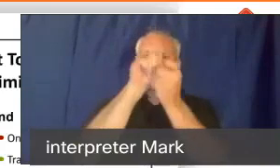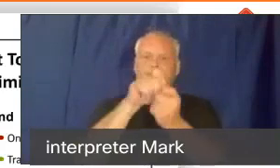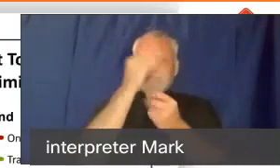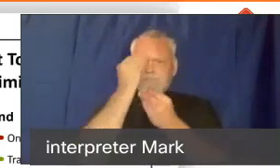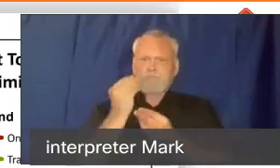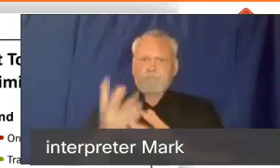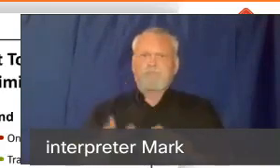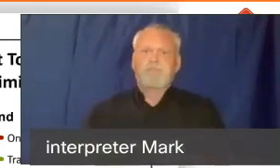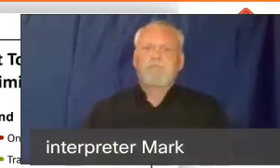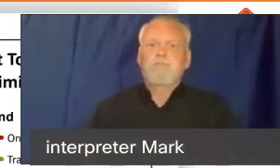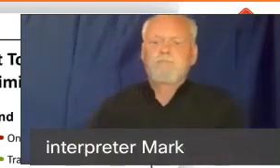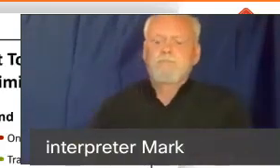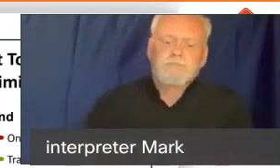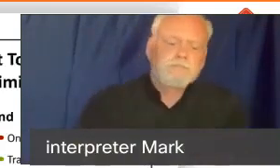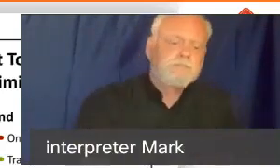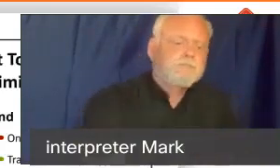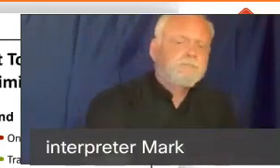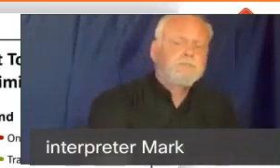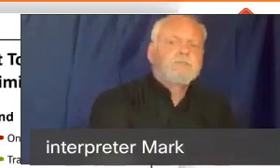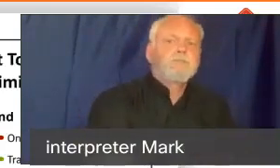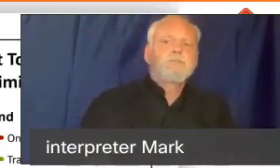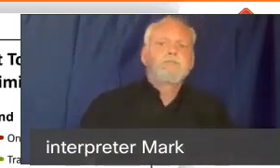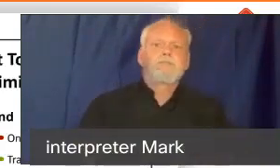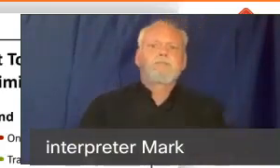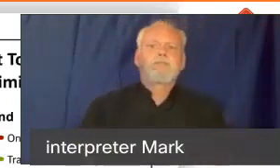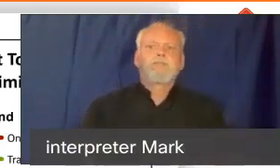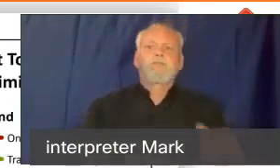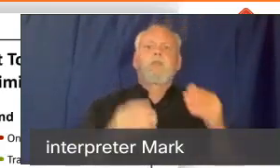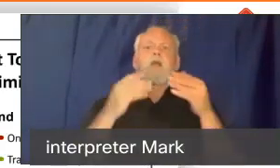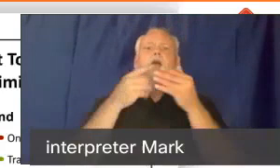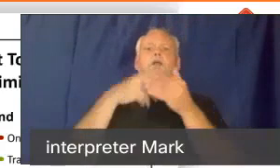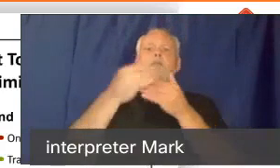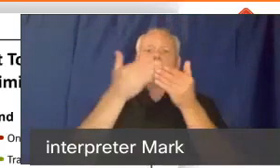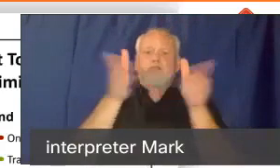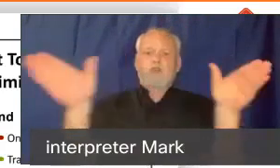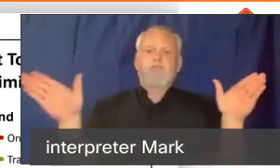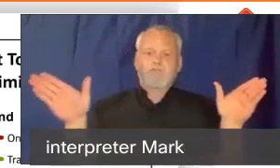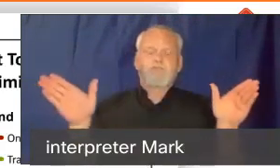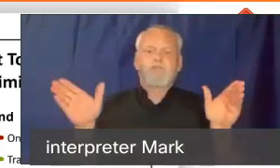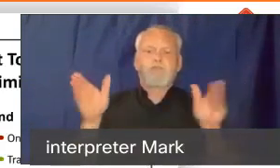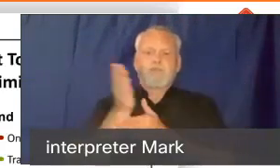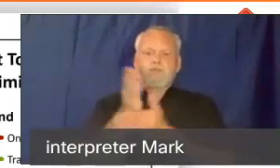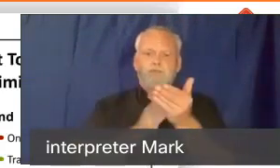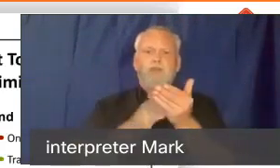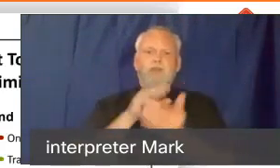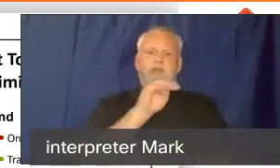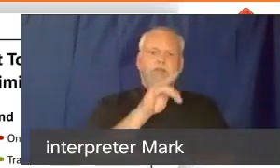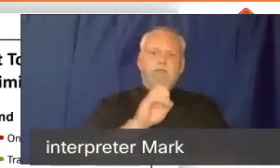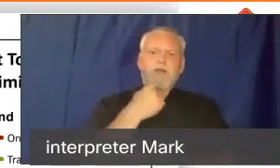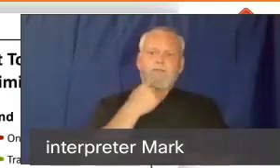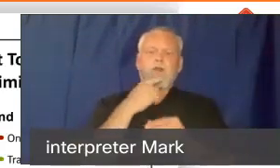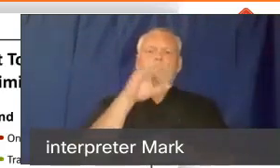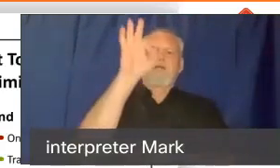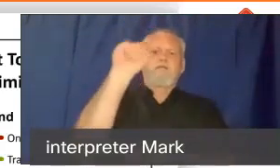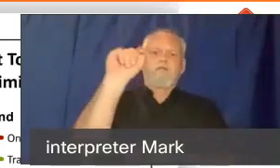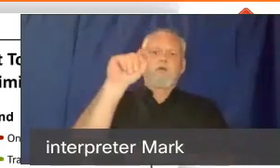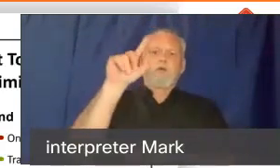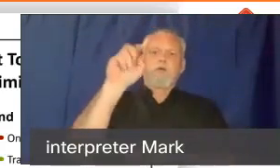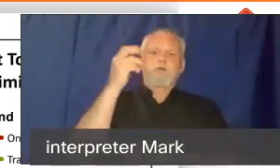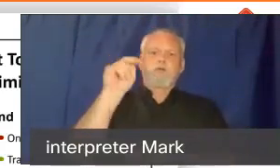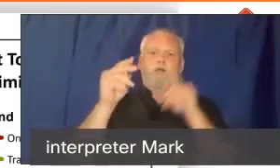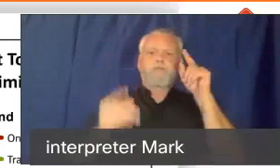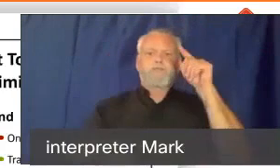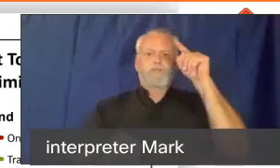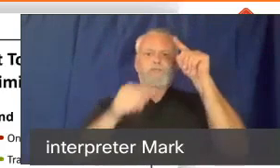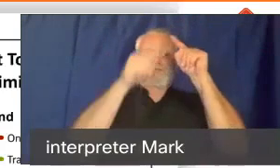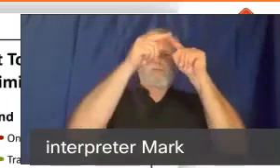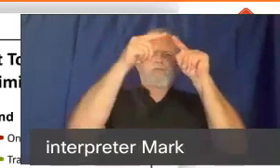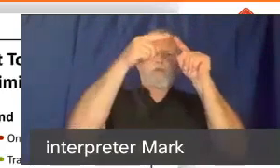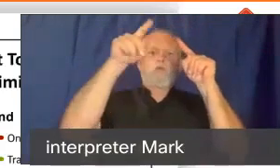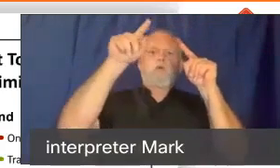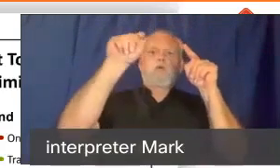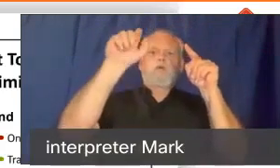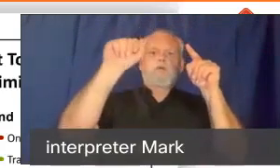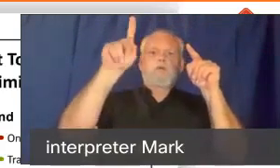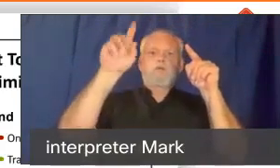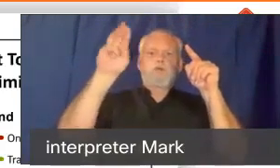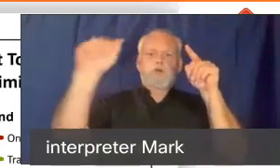So now moving to the project overview, which is the section, what Mike mentioned will be for intercom my section and the presentation will be about.